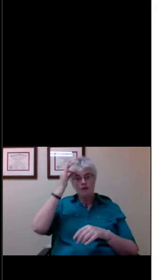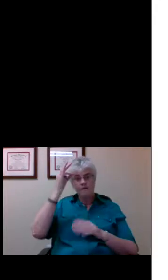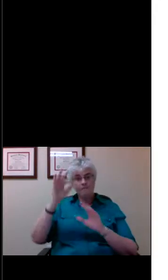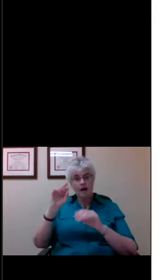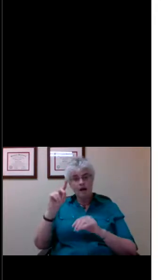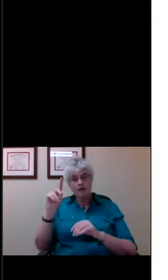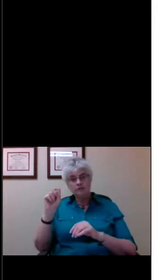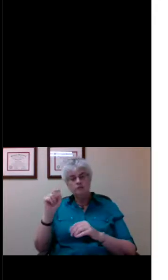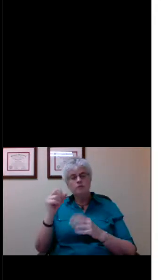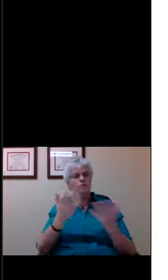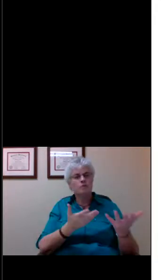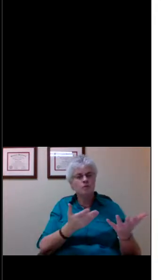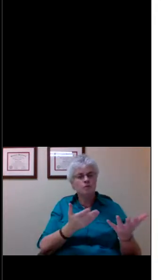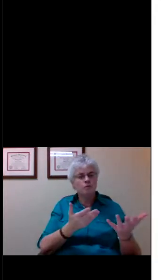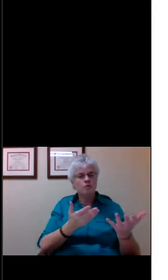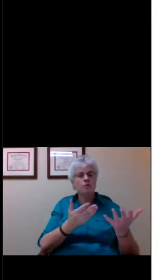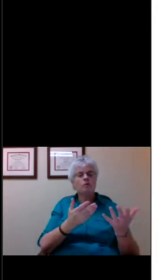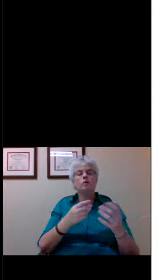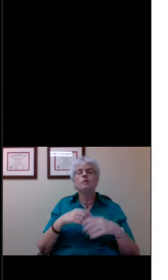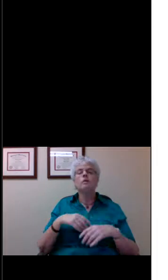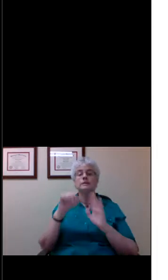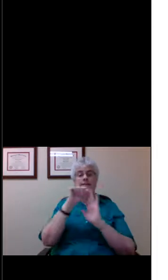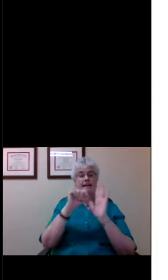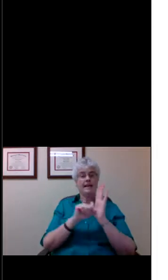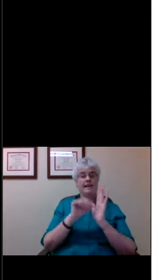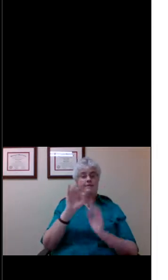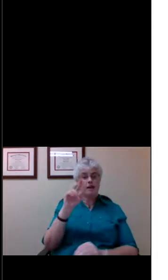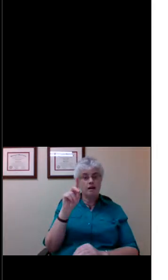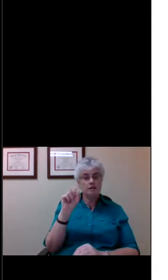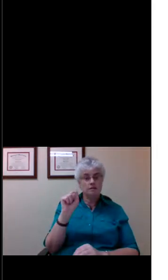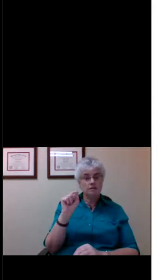and things like that, and where to look for funds whether they were federal,